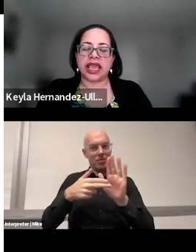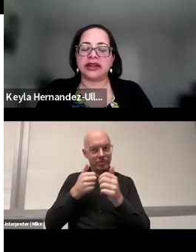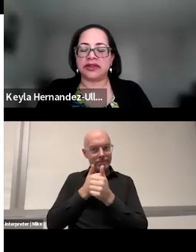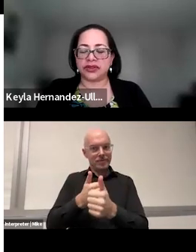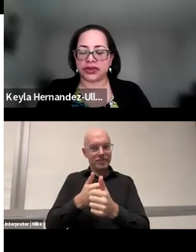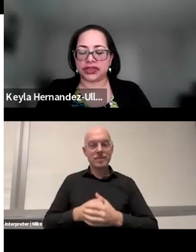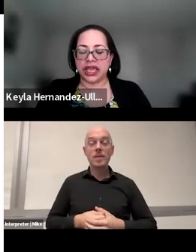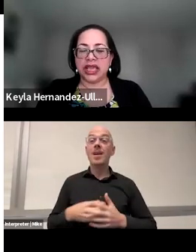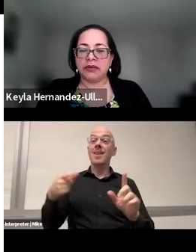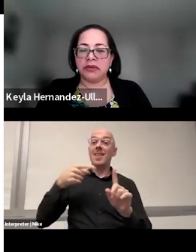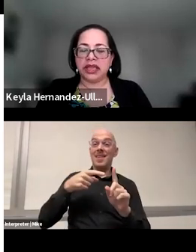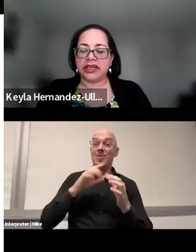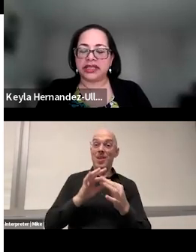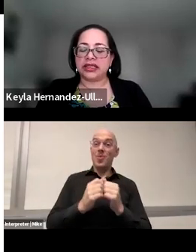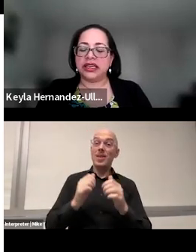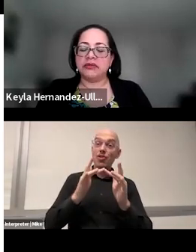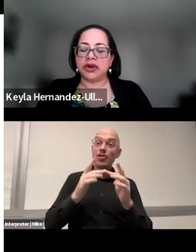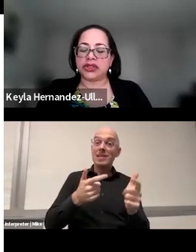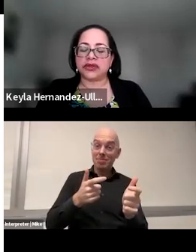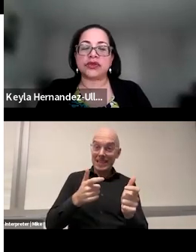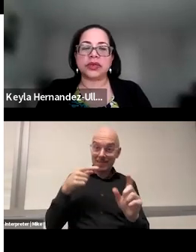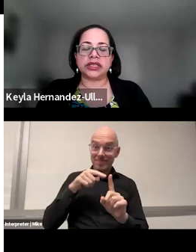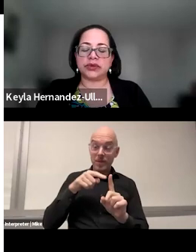Keyla Hernandez-Ulloa: and back to the related topic of speeds and of interest